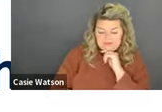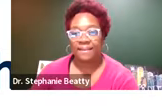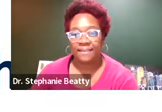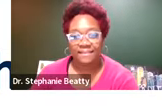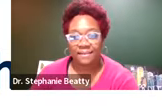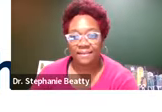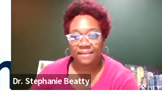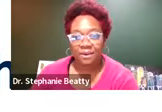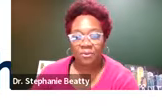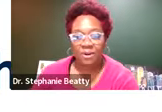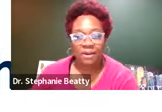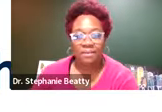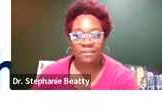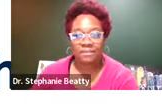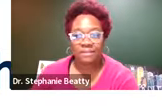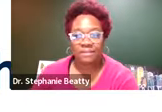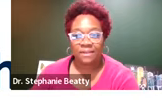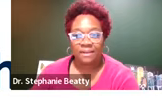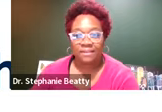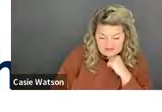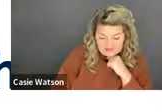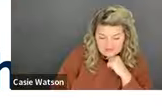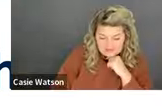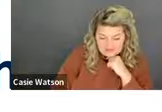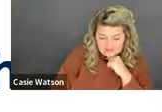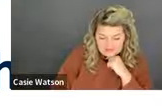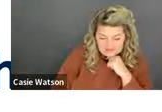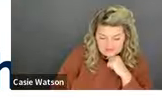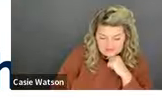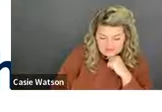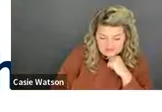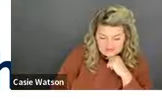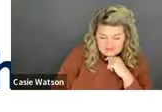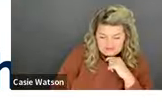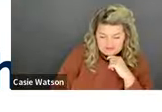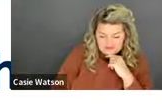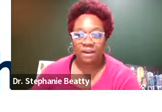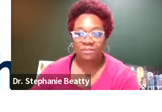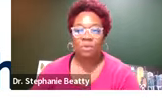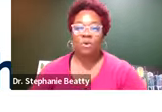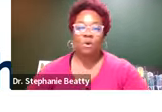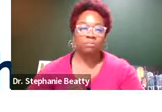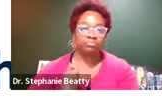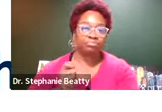[Stephanie] Okay. - So I'm gonna end this poll. Okay, do we have our drum roll?